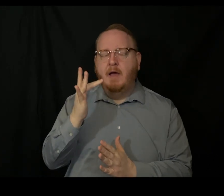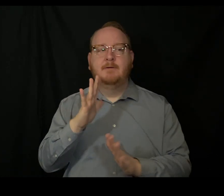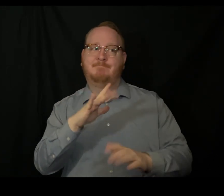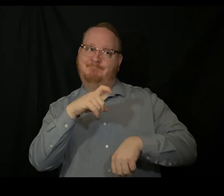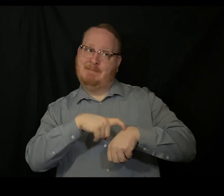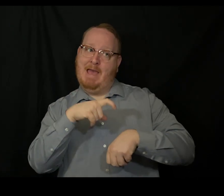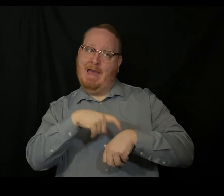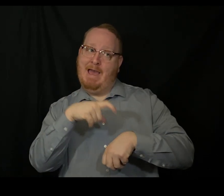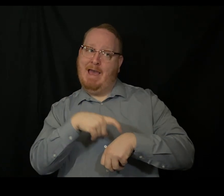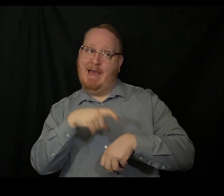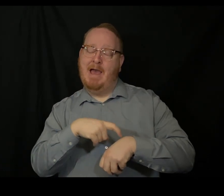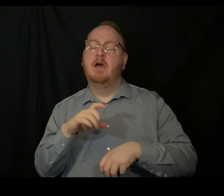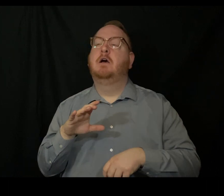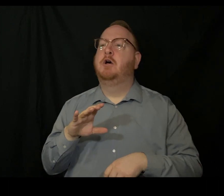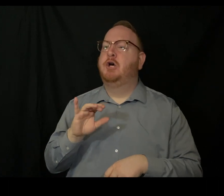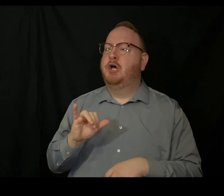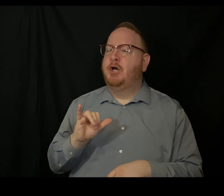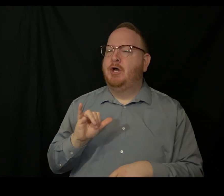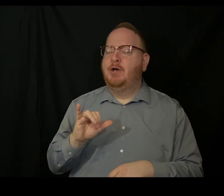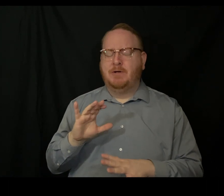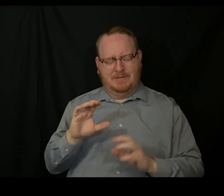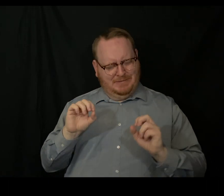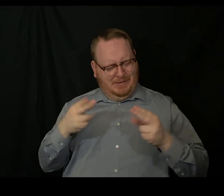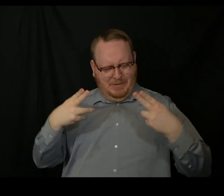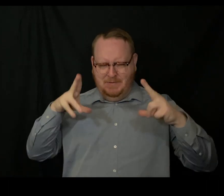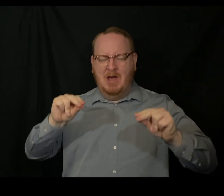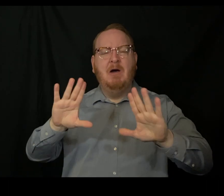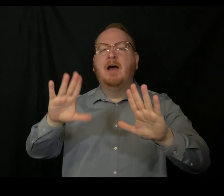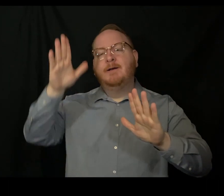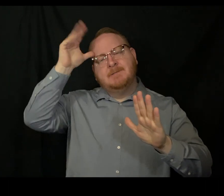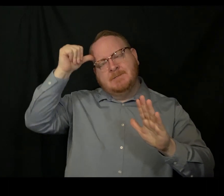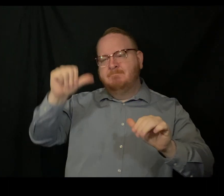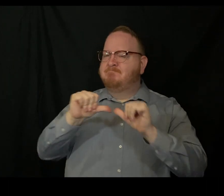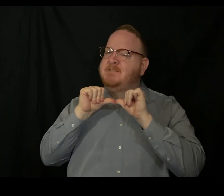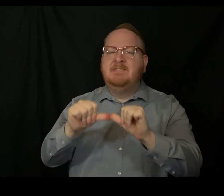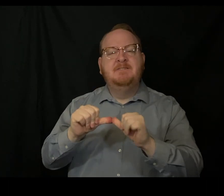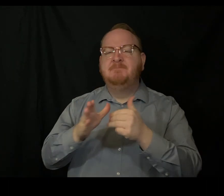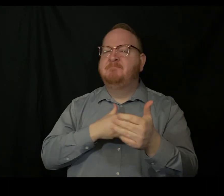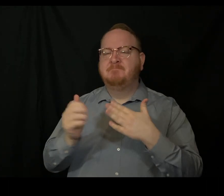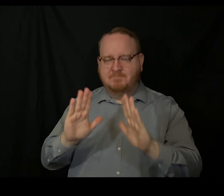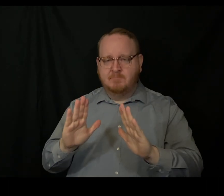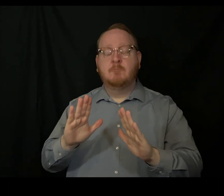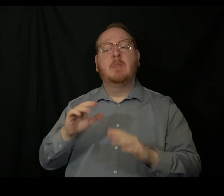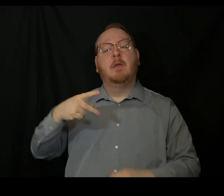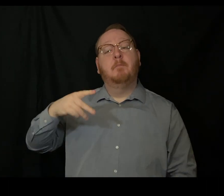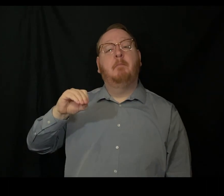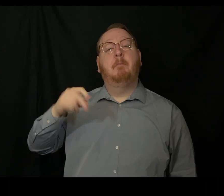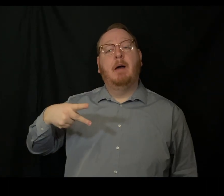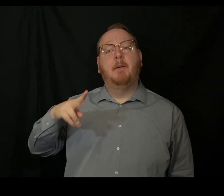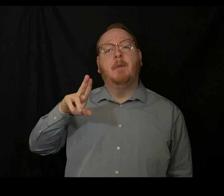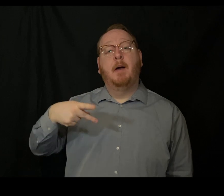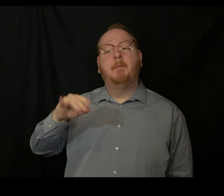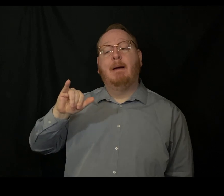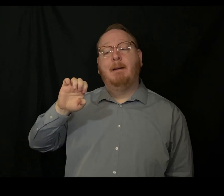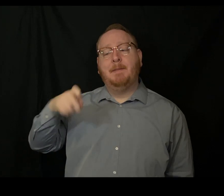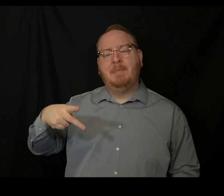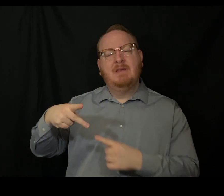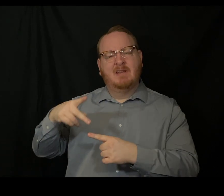Tabby Belhorn: Oh, no. So I'm gonna keep talking. So pop up IEP, we'll share that link, take that it relates directly back to